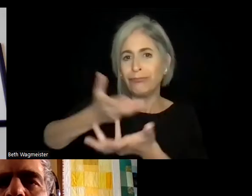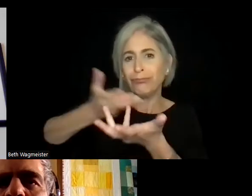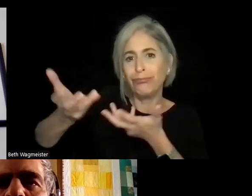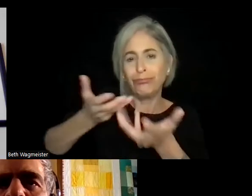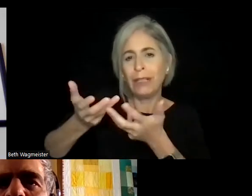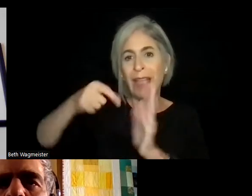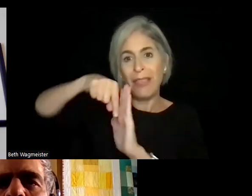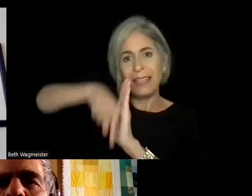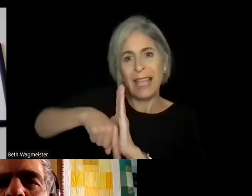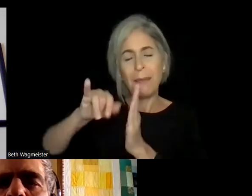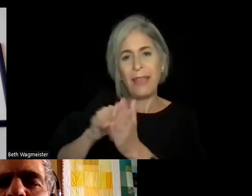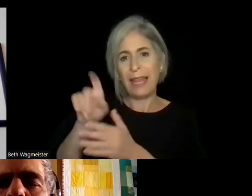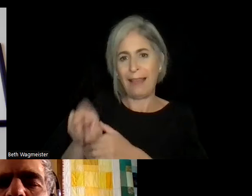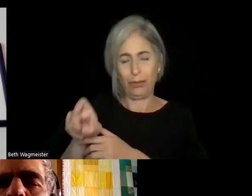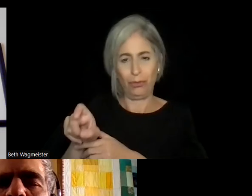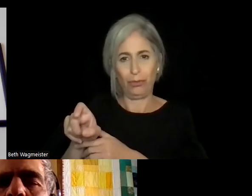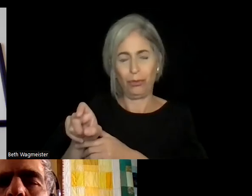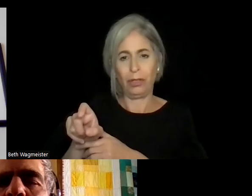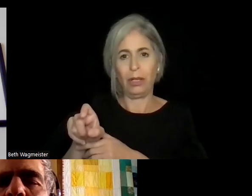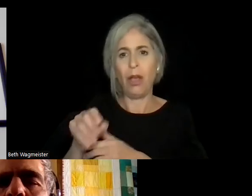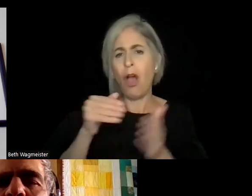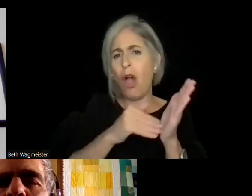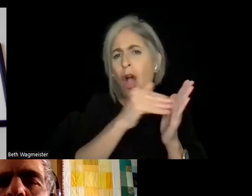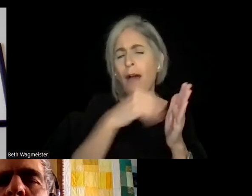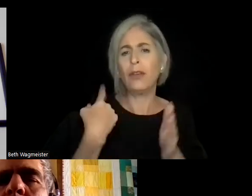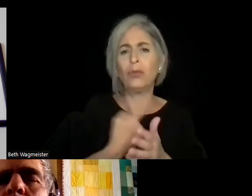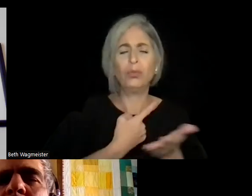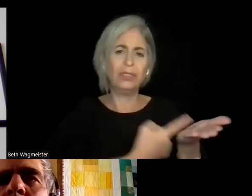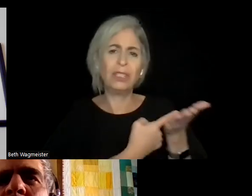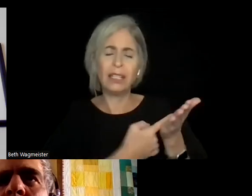linked in disciplines that normally don't really talk to